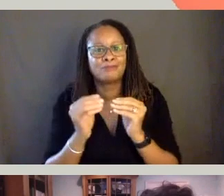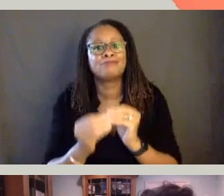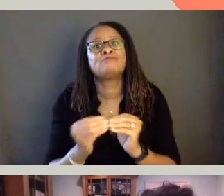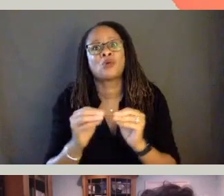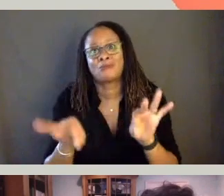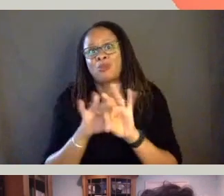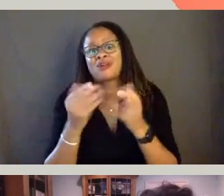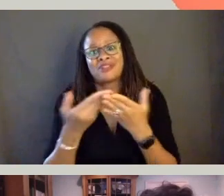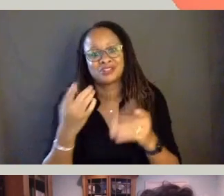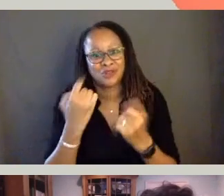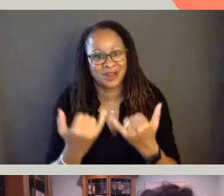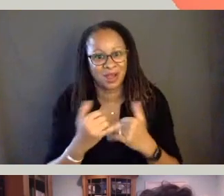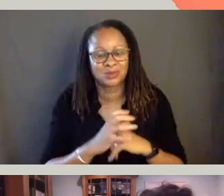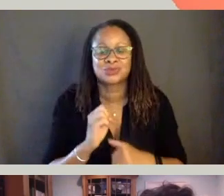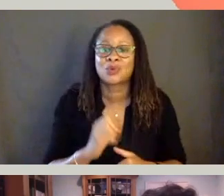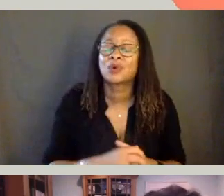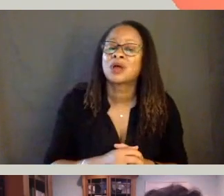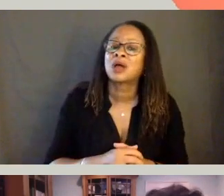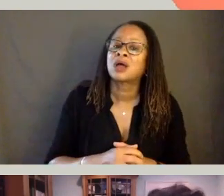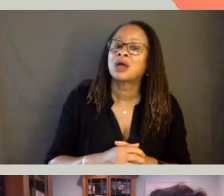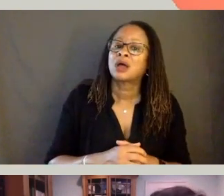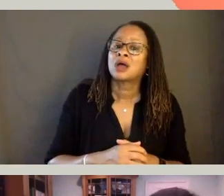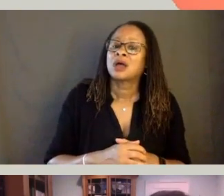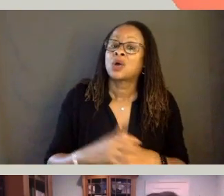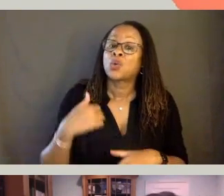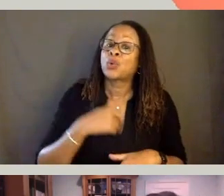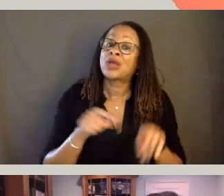So, yeah, but we also are trying to,